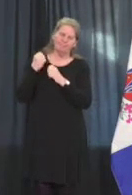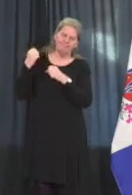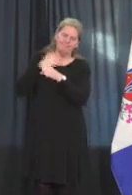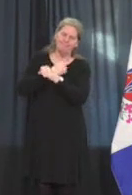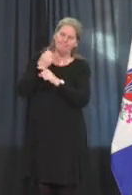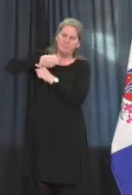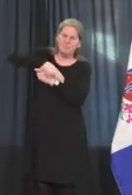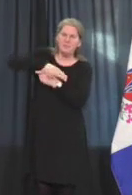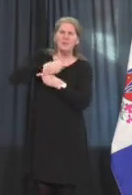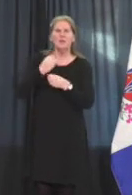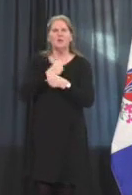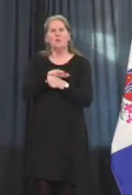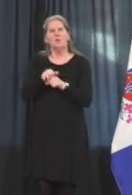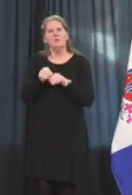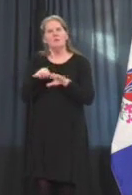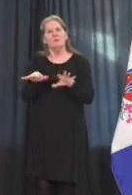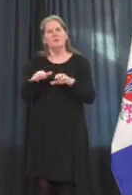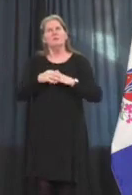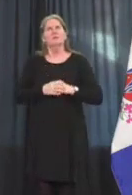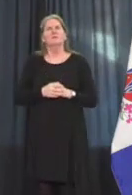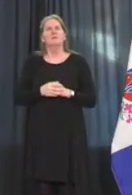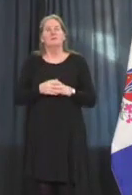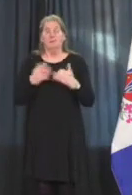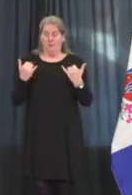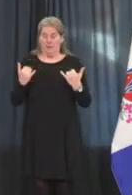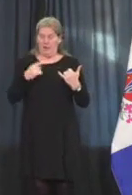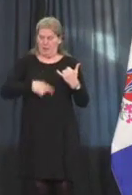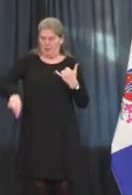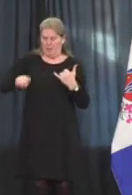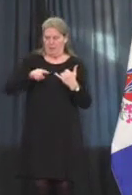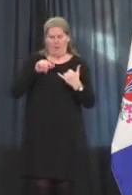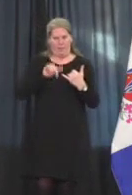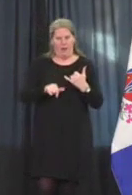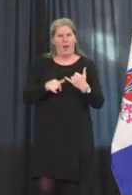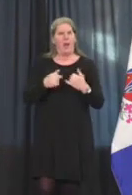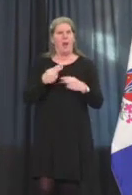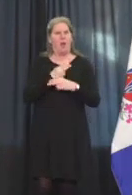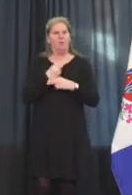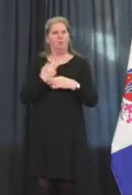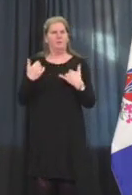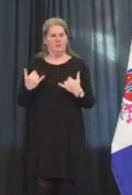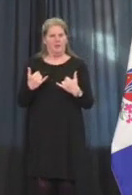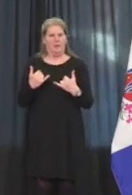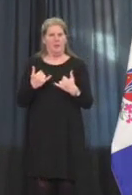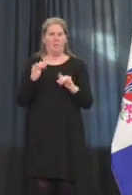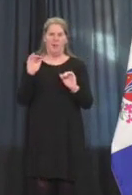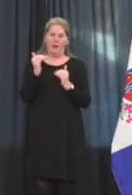TODAY'S MEASURES SHOW THAT WE ARE USING THIS TOOL TO HELP CURB THE SPREAD AND KEEP YUKONERS